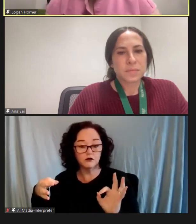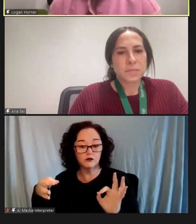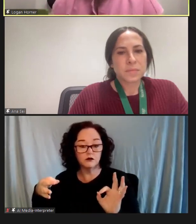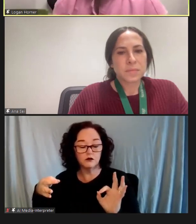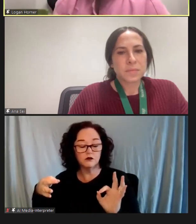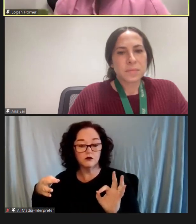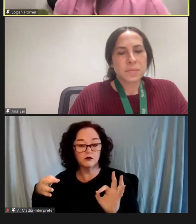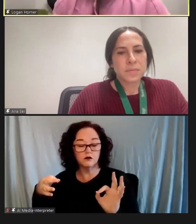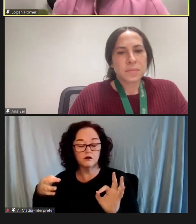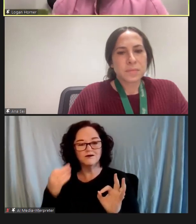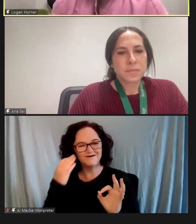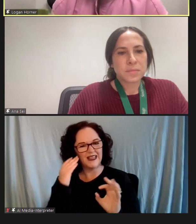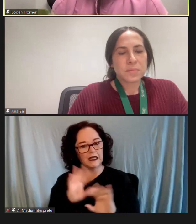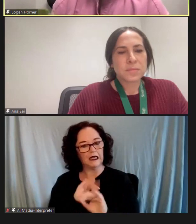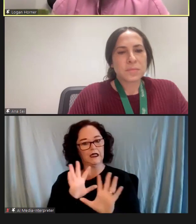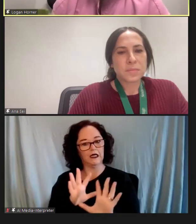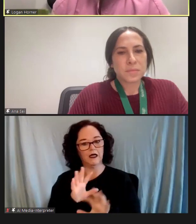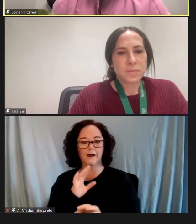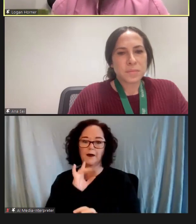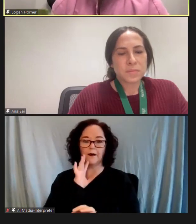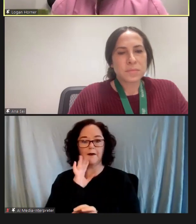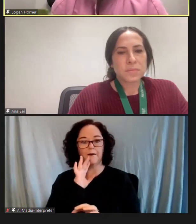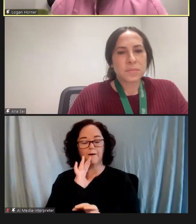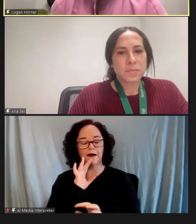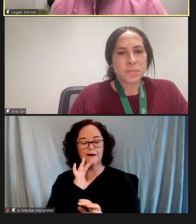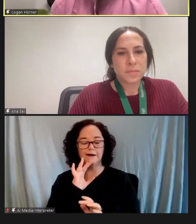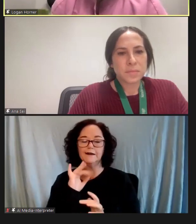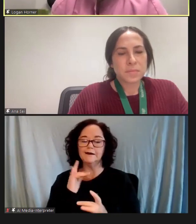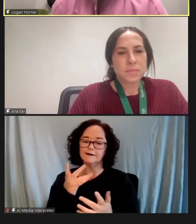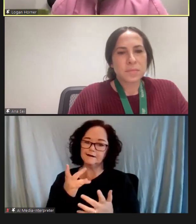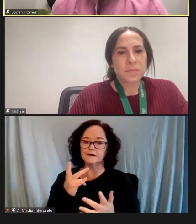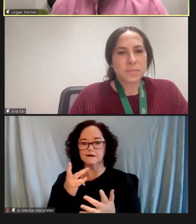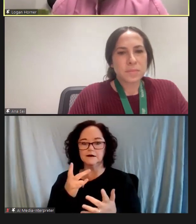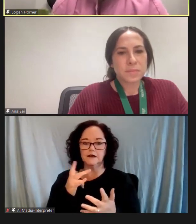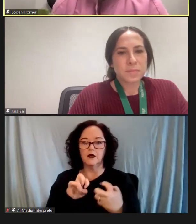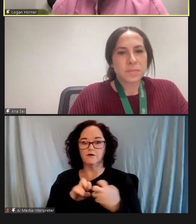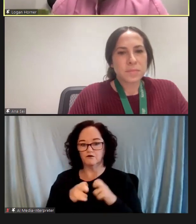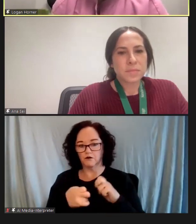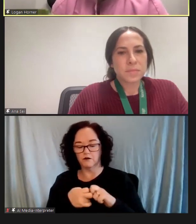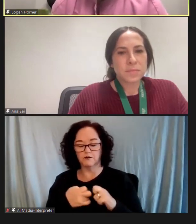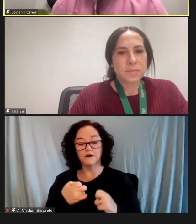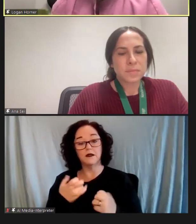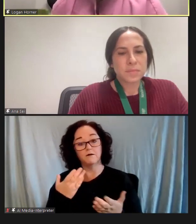articulation is compromised so maybe